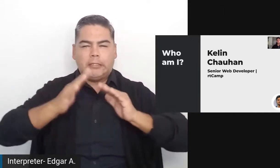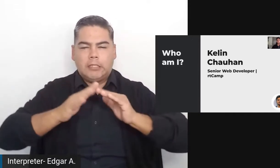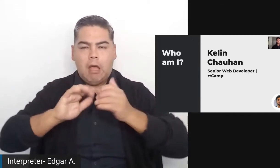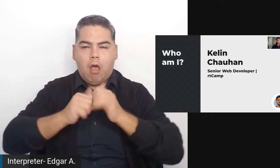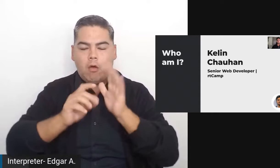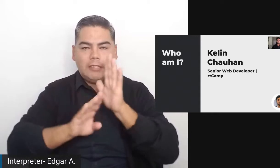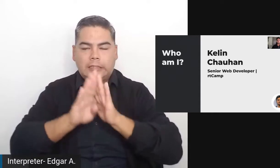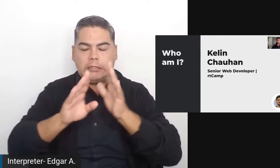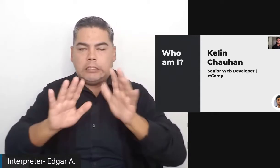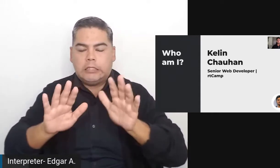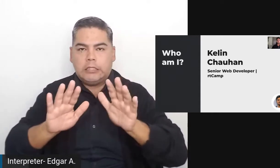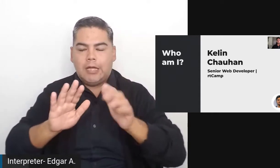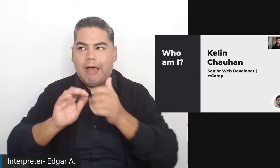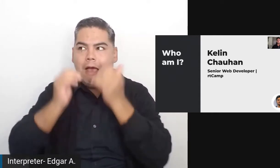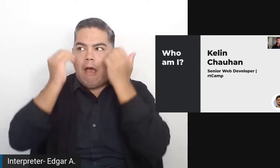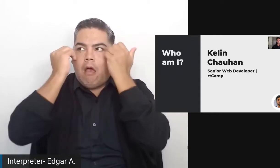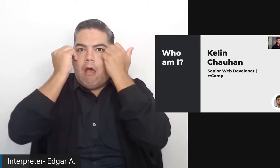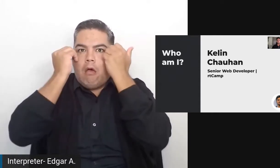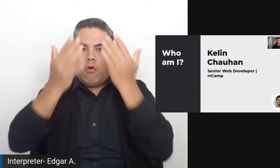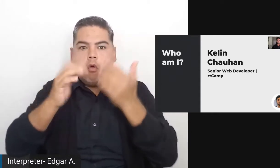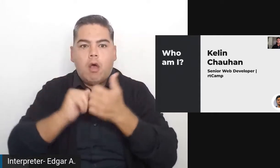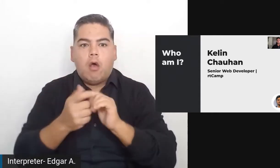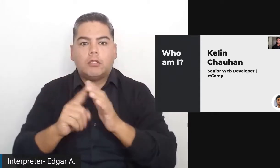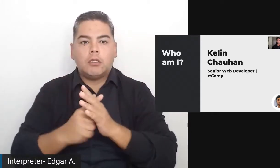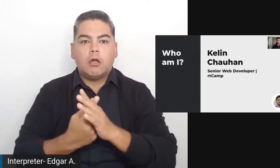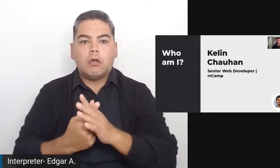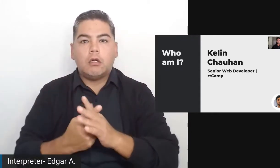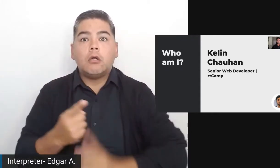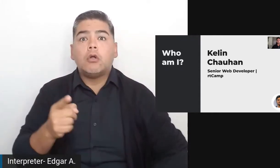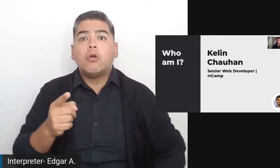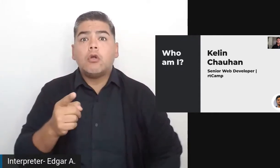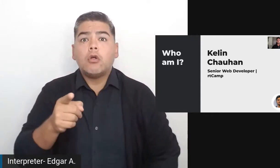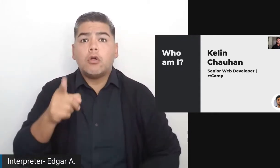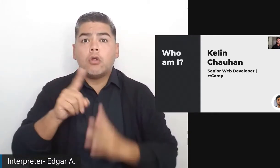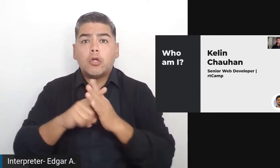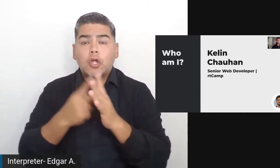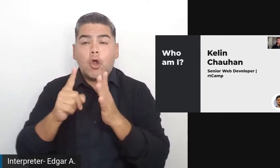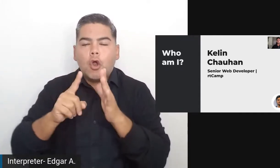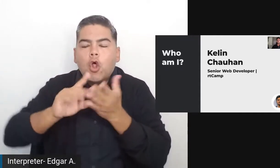When you start out with learning about this topic, it can be a little bit overwhelming at first.